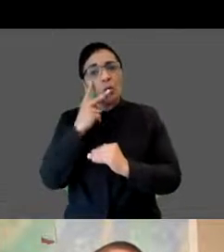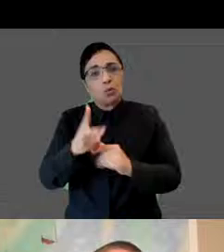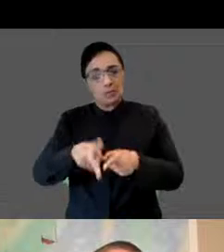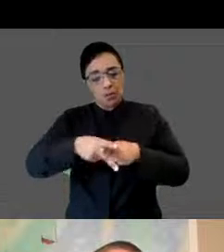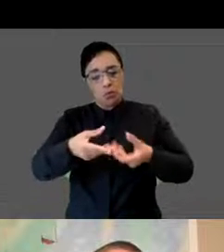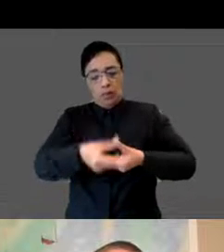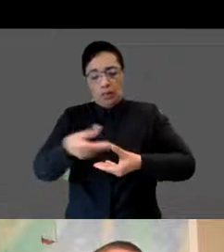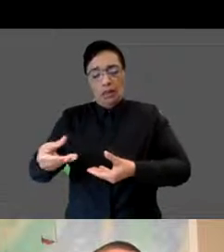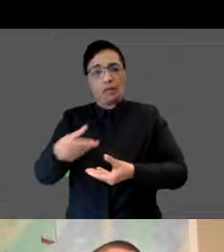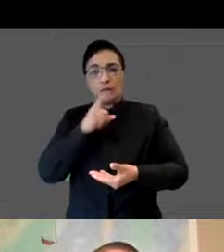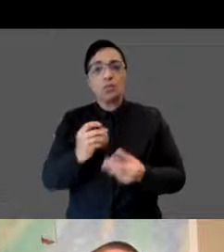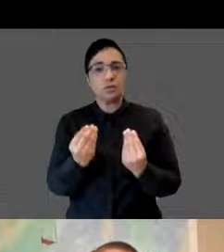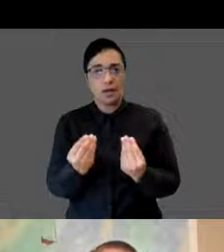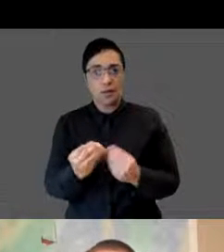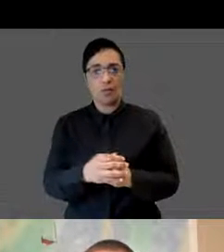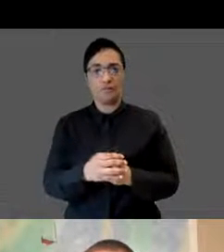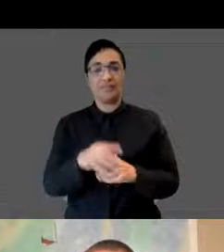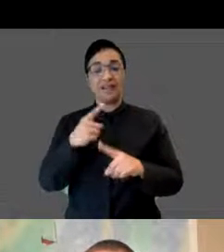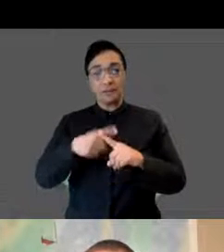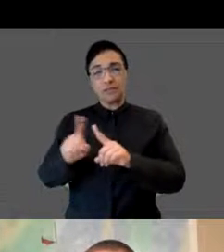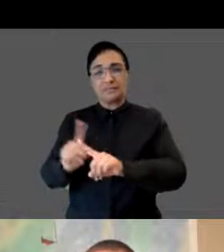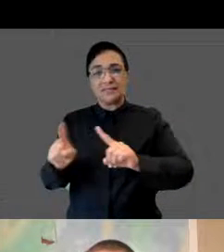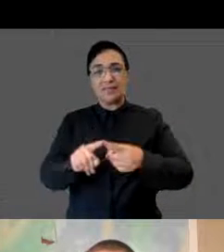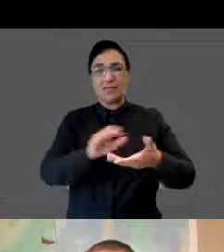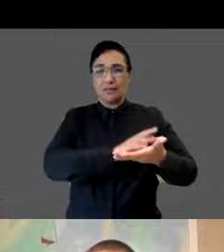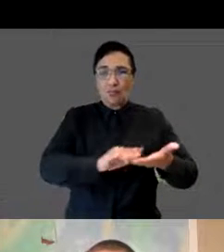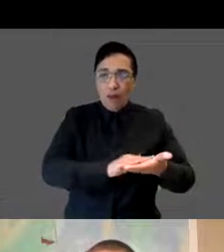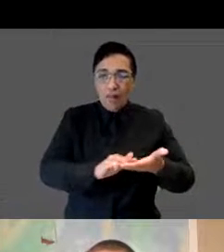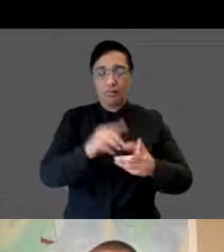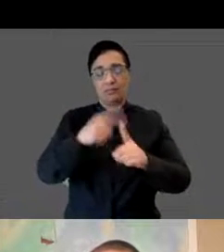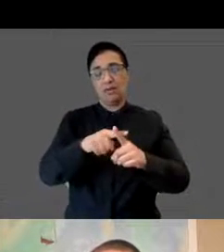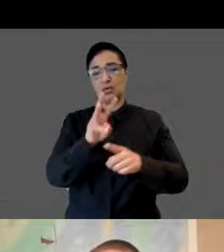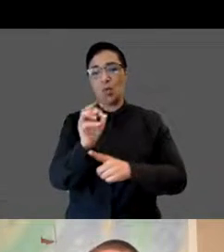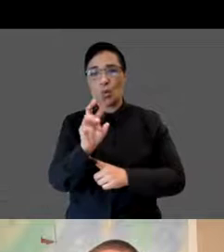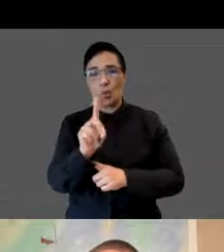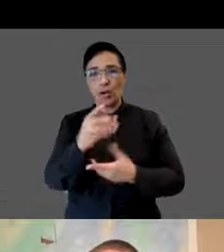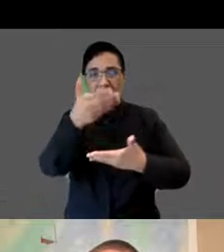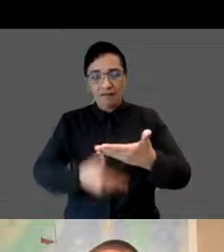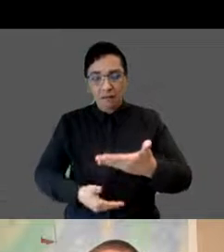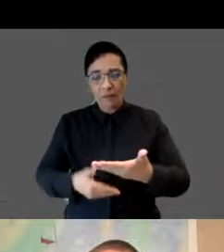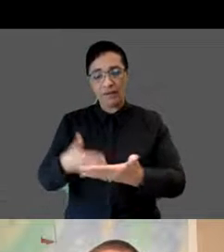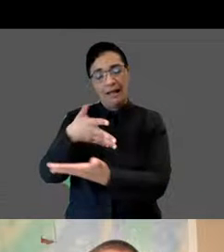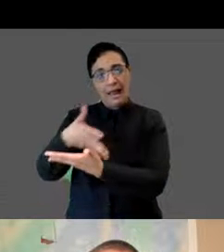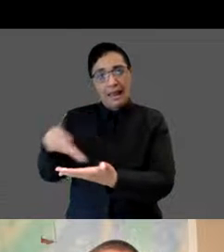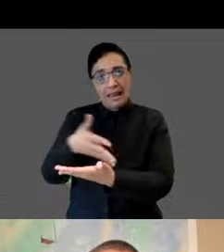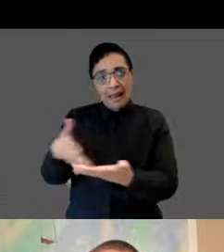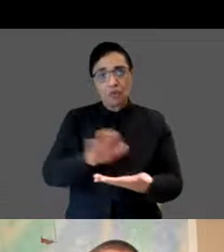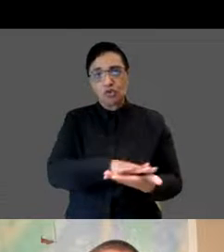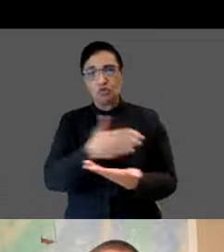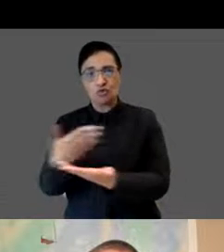And other formats and languages, including Word format in Portuguese and national sign